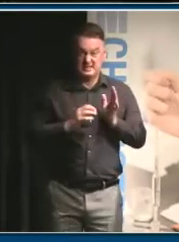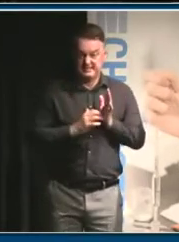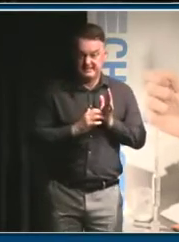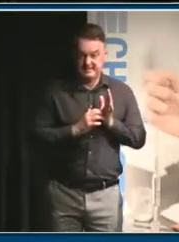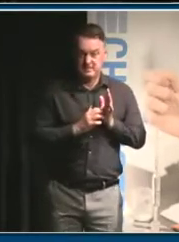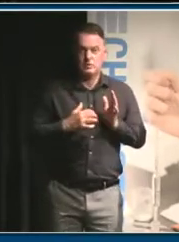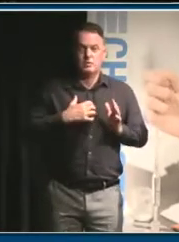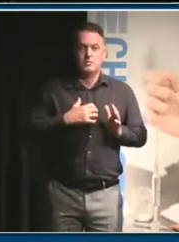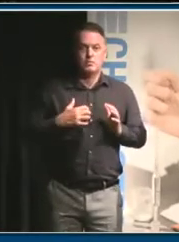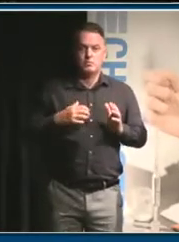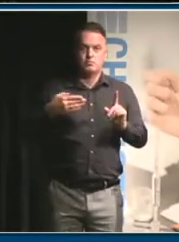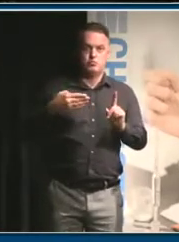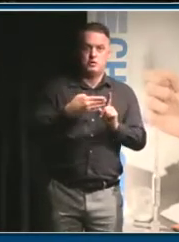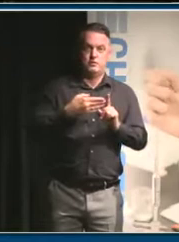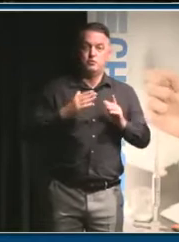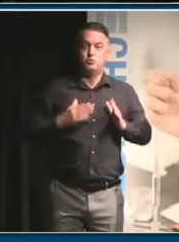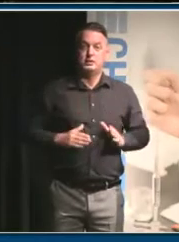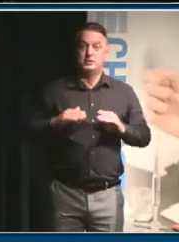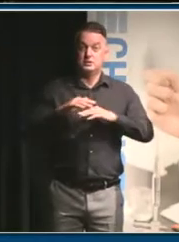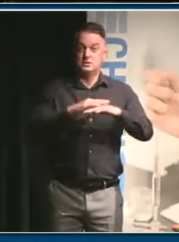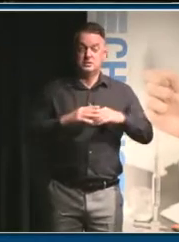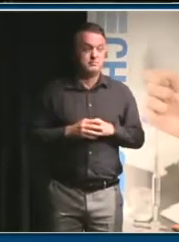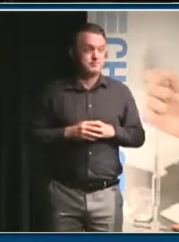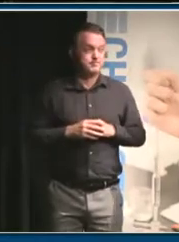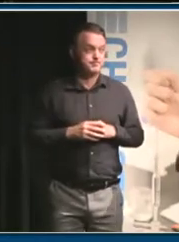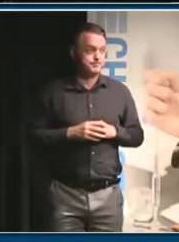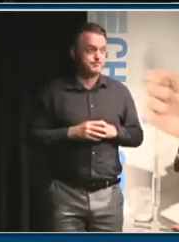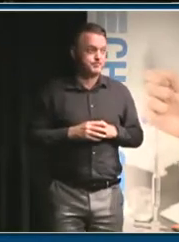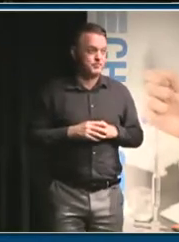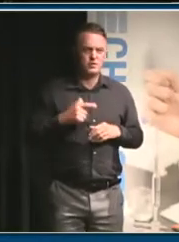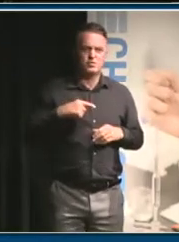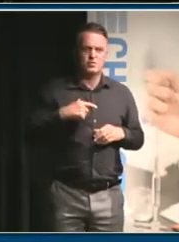to the future of humanity and society. Why is it that every twelve-year-old kid,